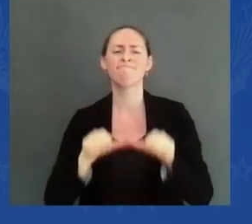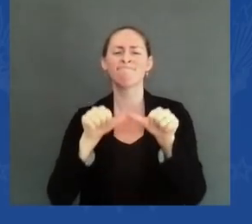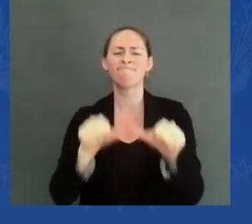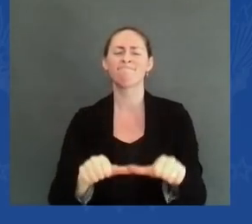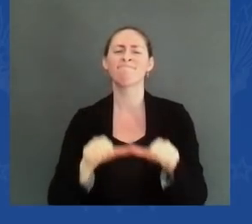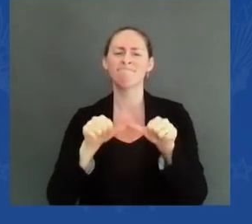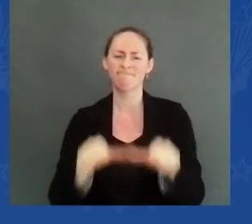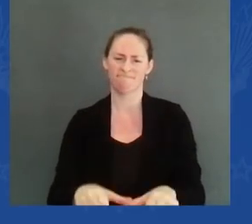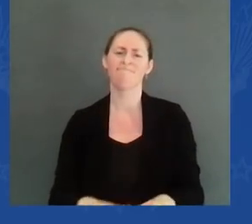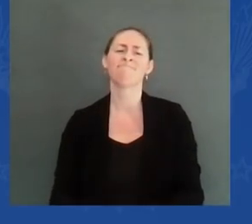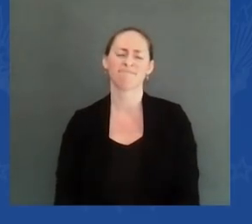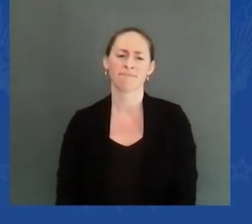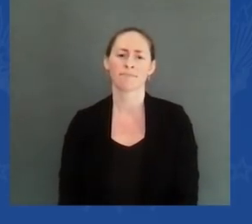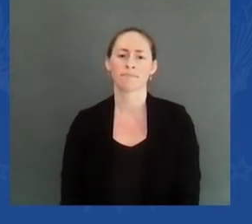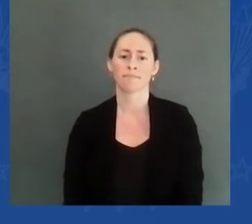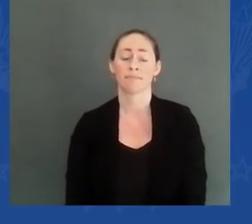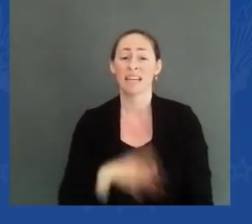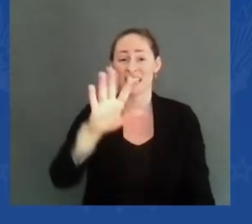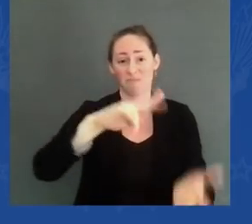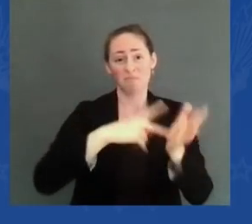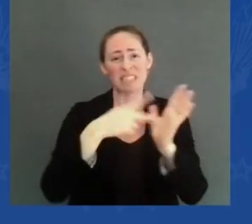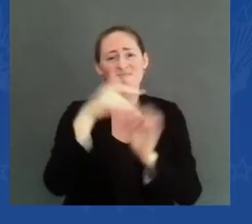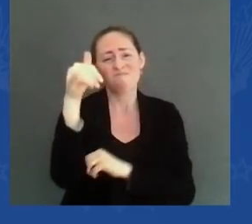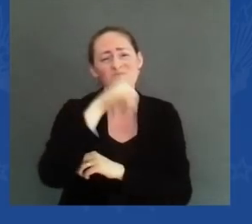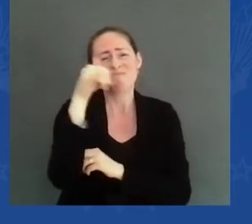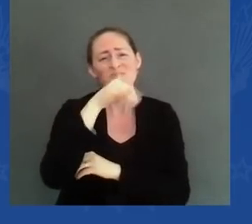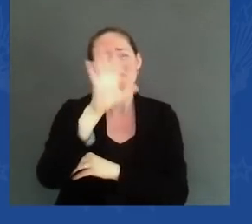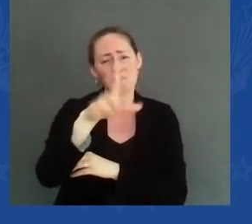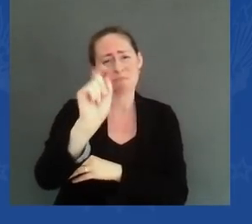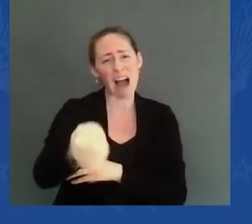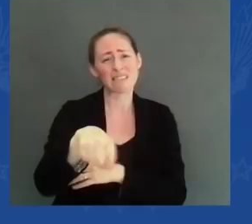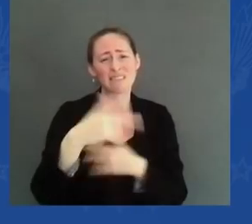so this street, this alleyway does not become raging river,